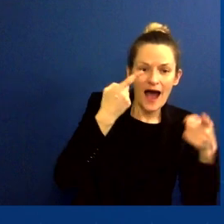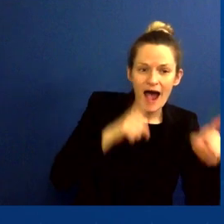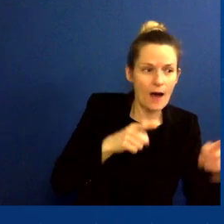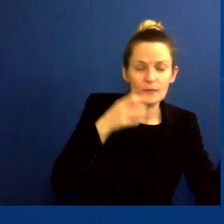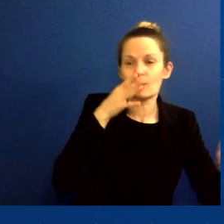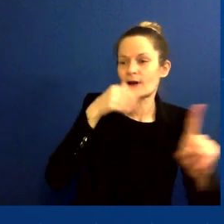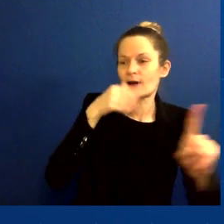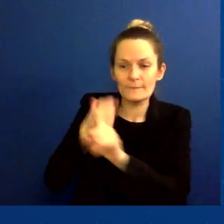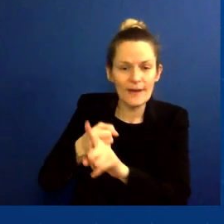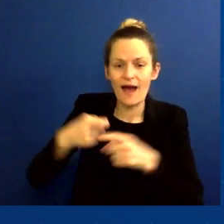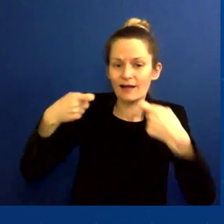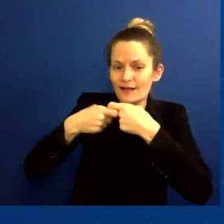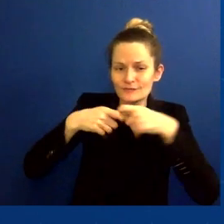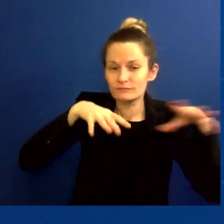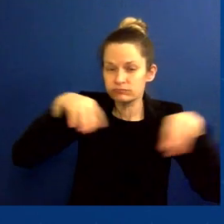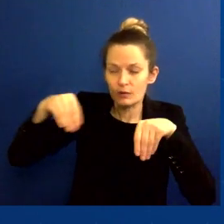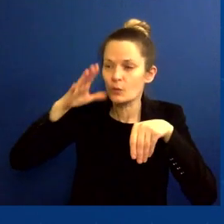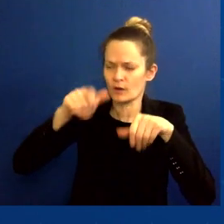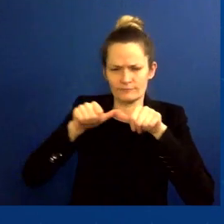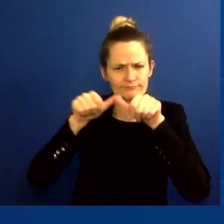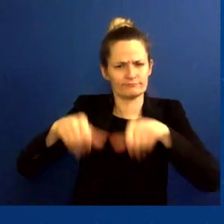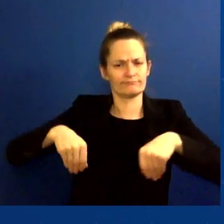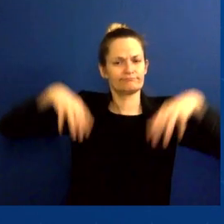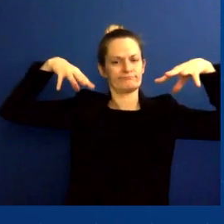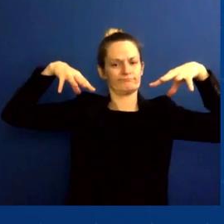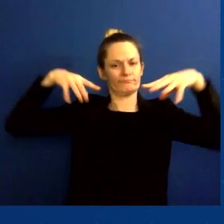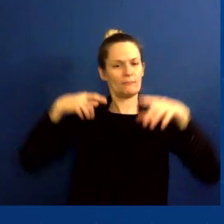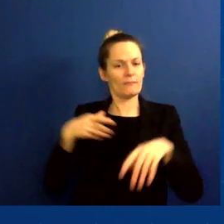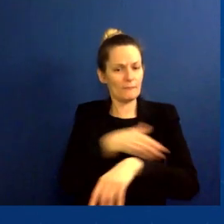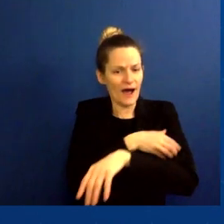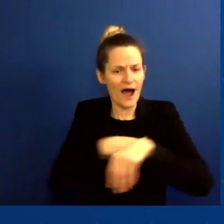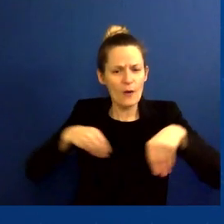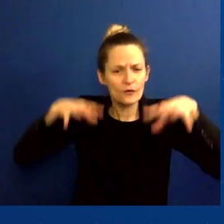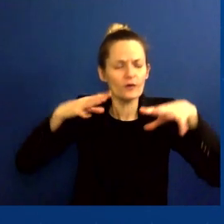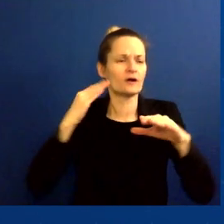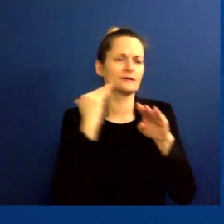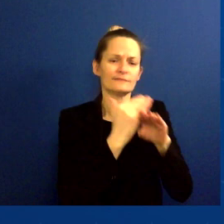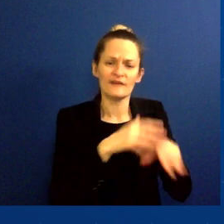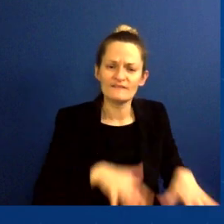It means new air traffic control towers at the local airport will be up and running more quickly,